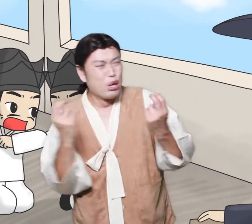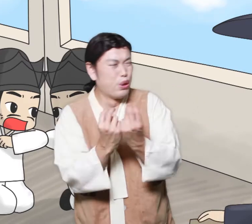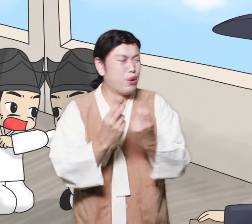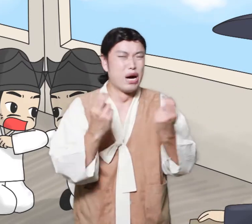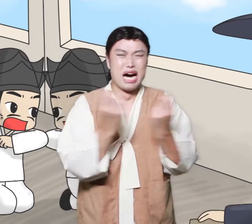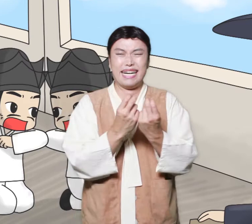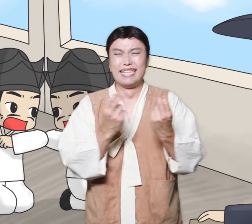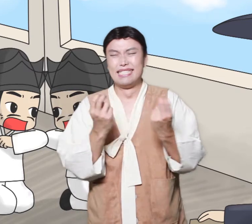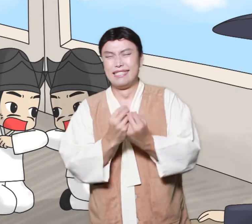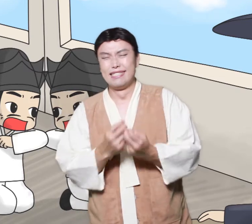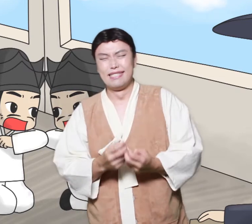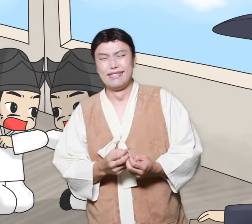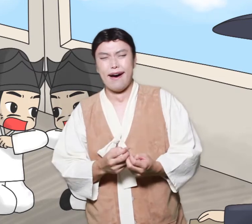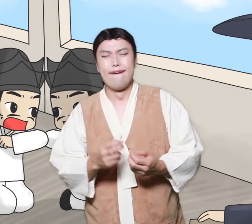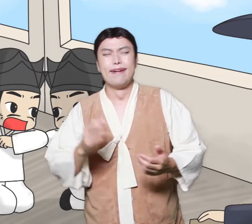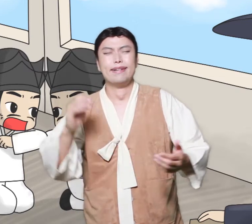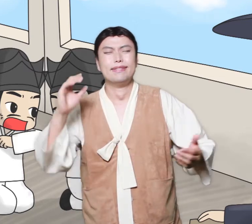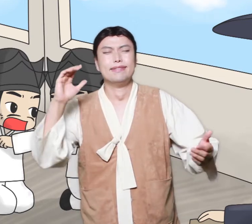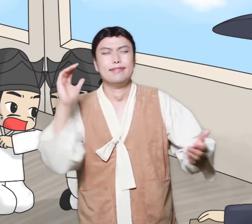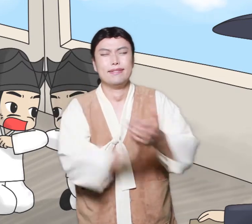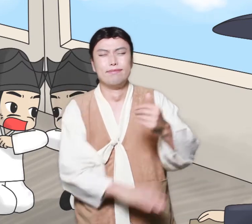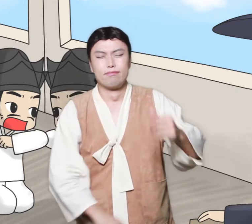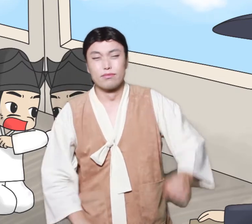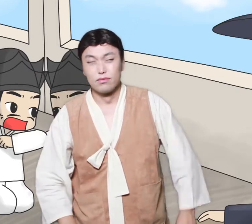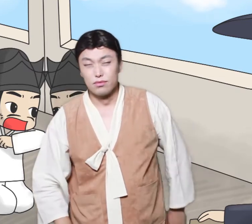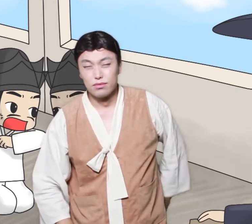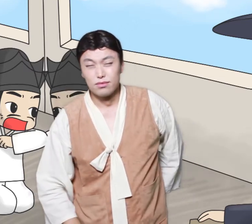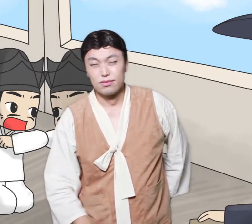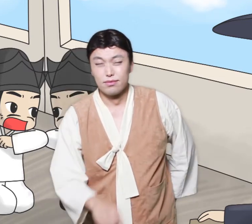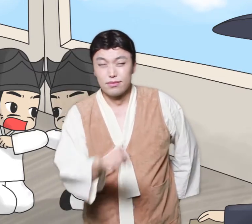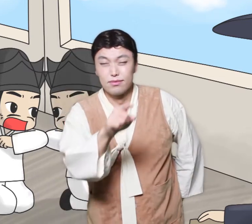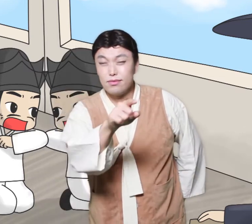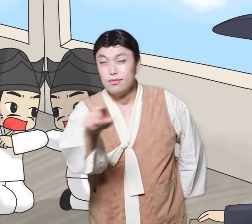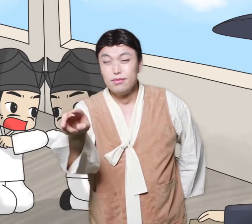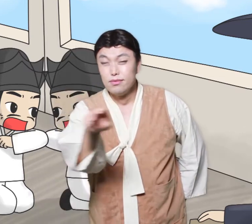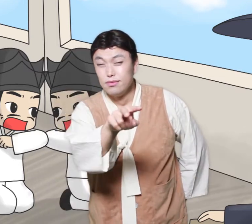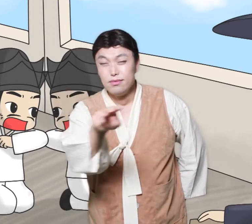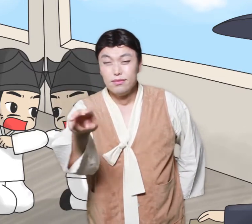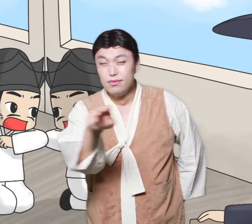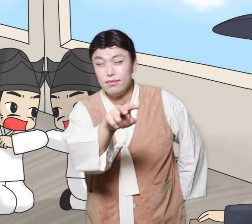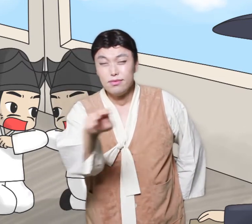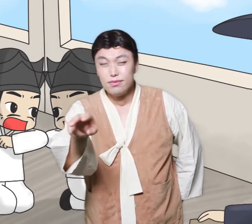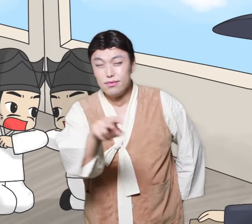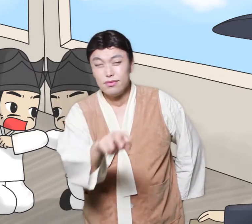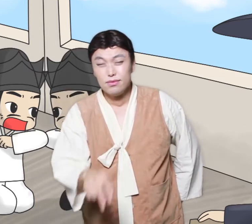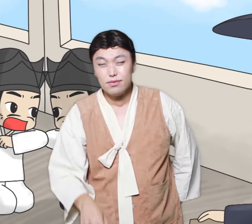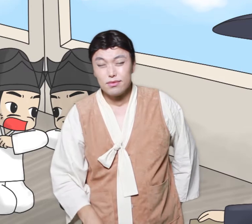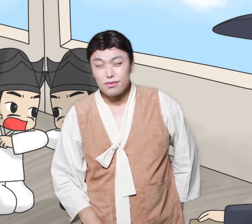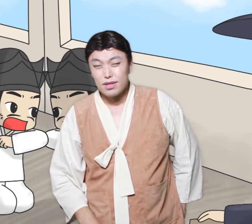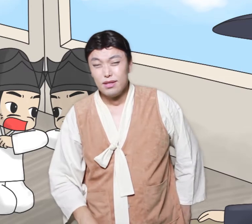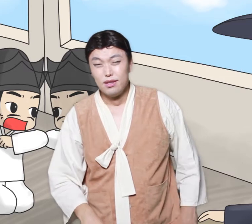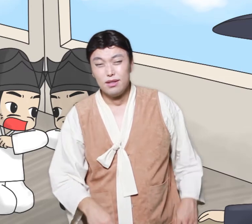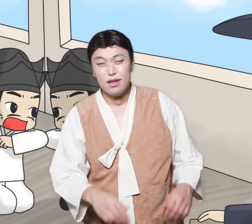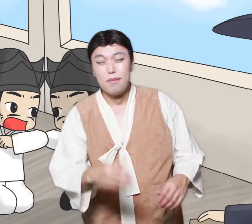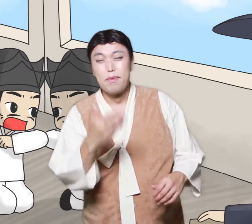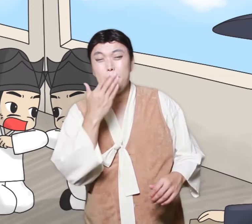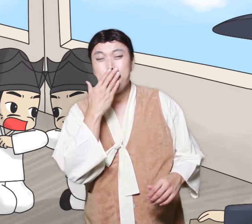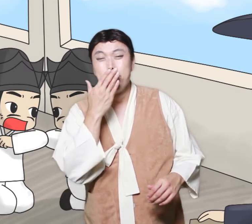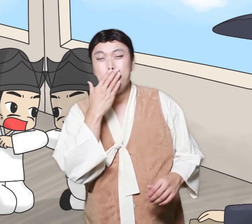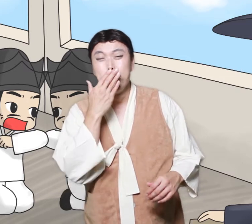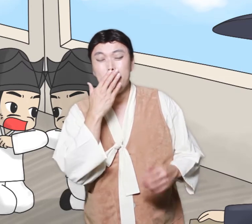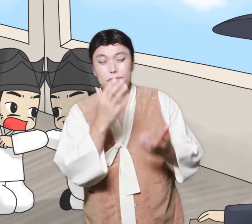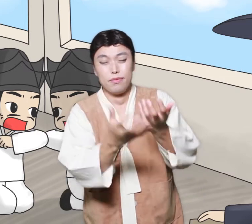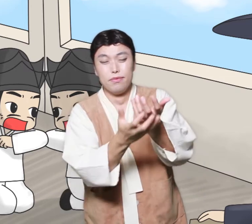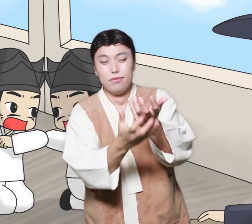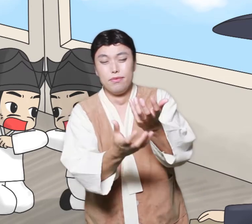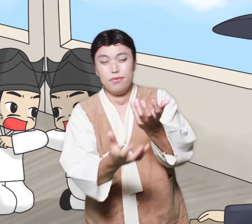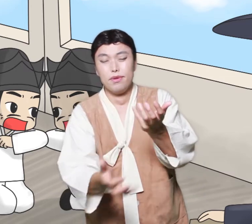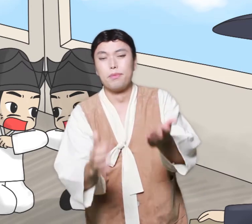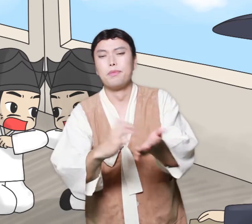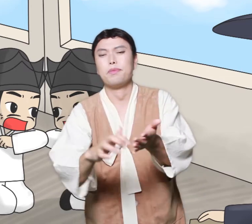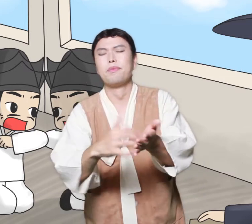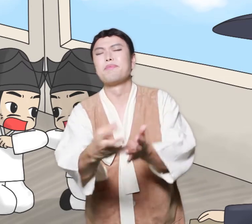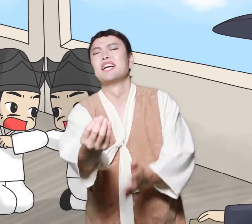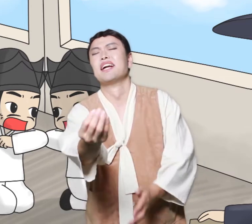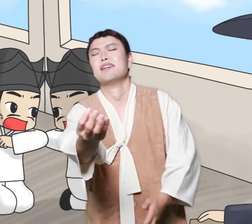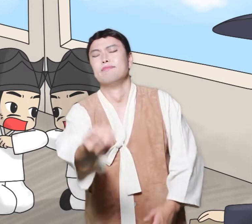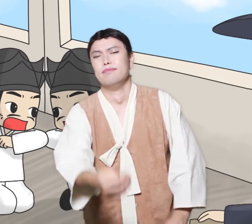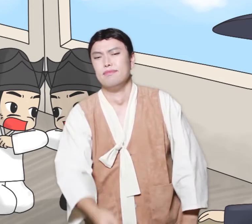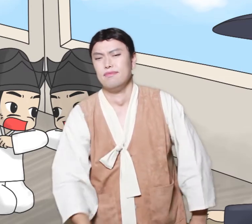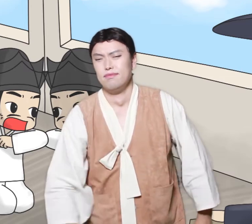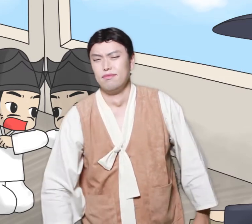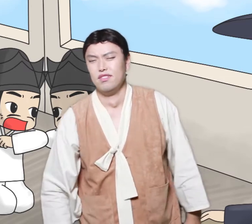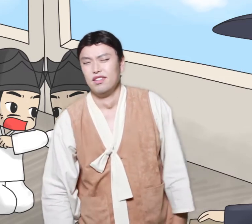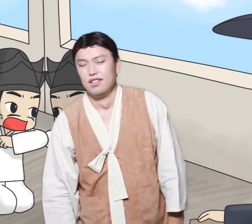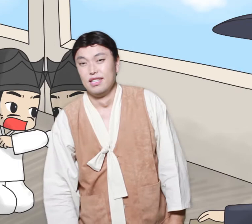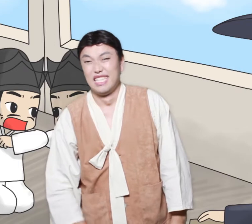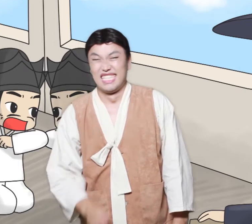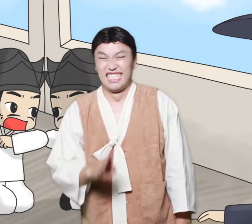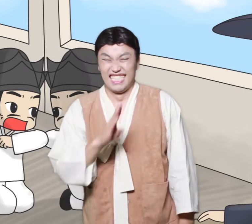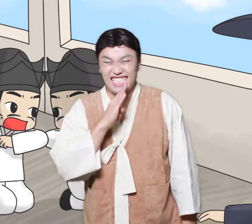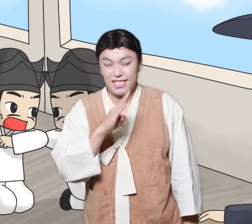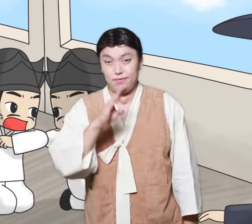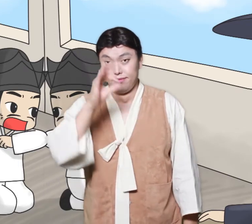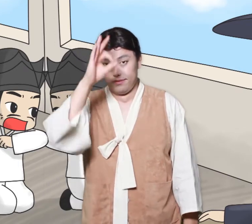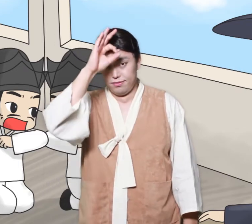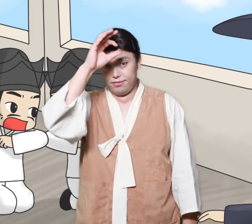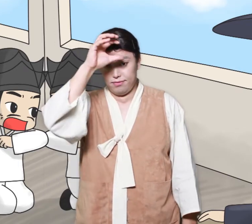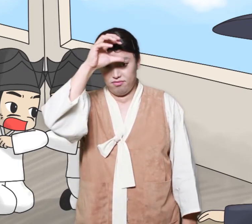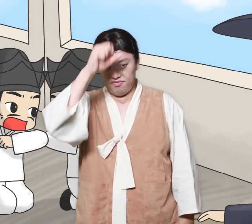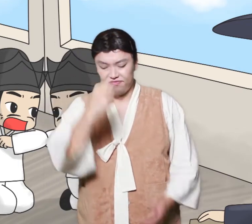What do we do? It's the same, right? How can we tell the fake? Aha!